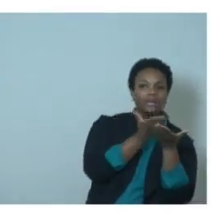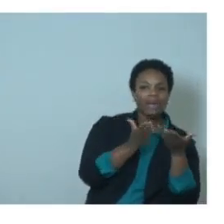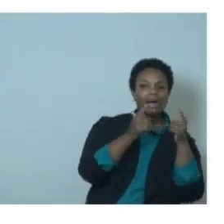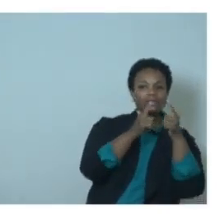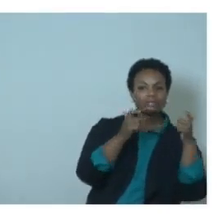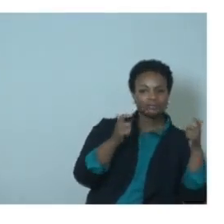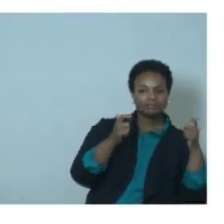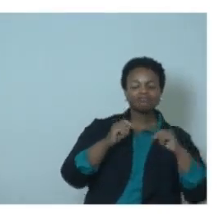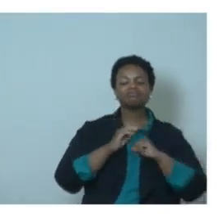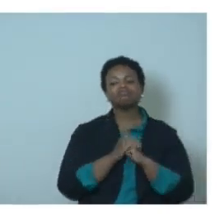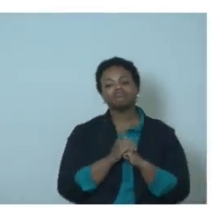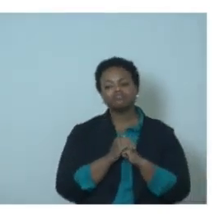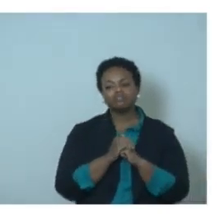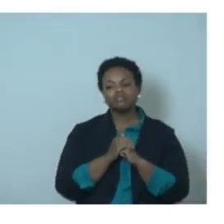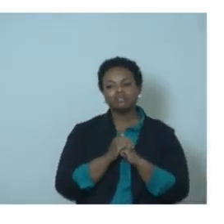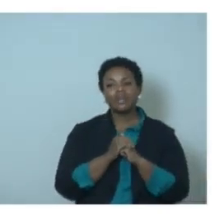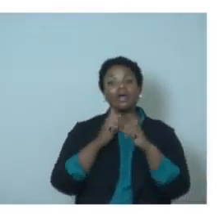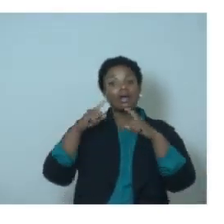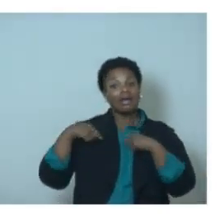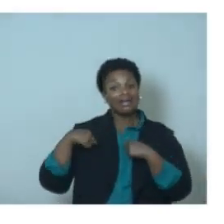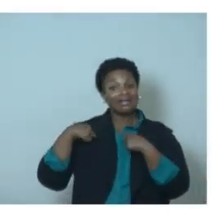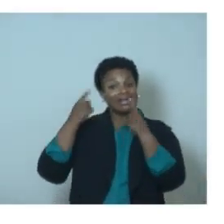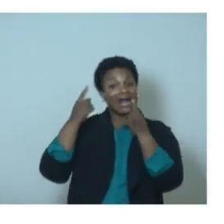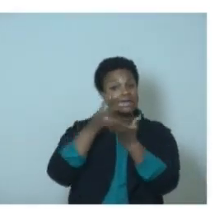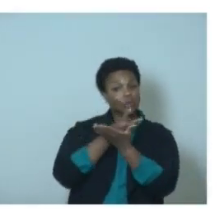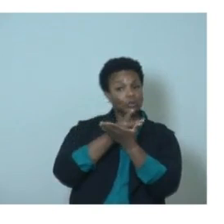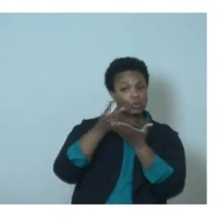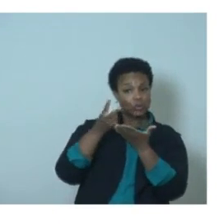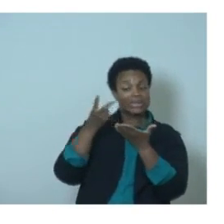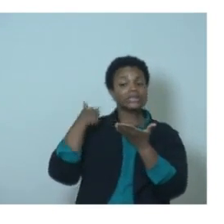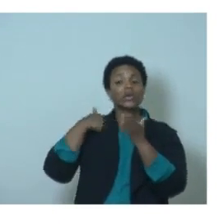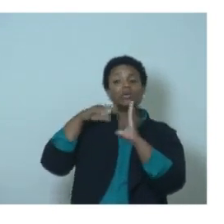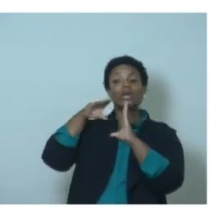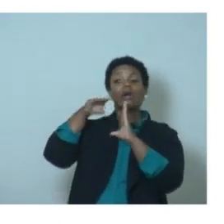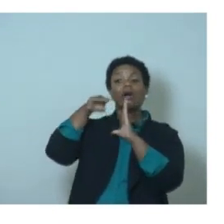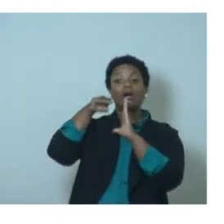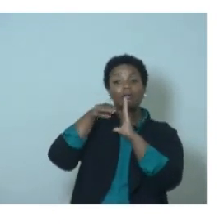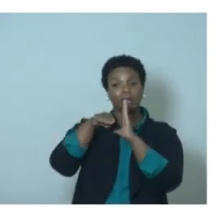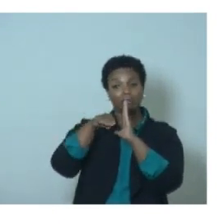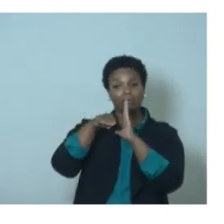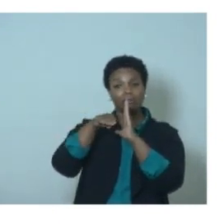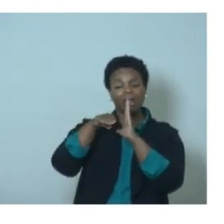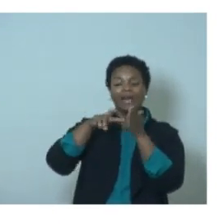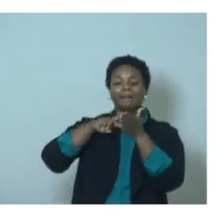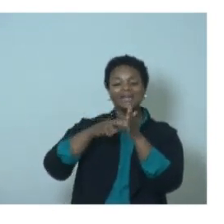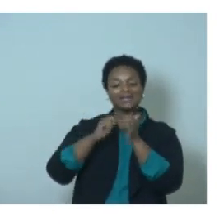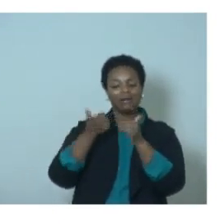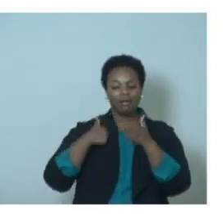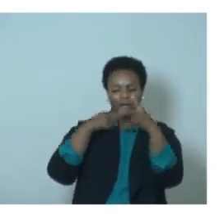ABOUT 15% AS WE’RE GETTING WE’RE ON THE DOWN SIDE OF THE CURVE OR AT LEAST WHERE THE LAST TWO WEEKS.